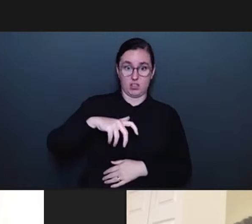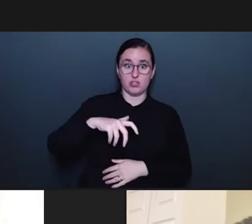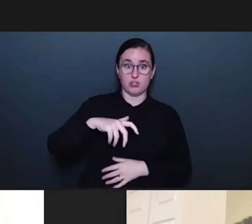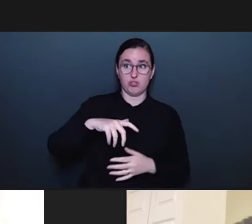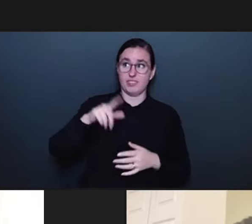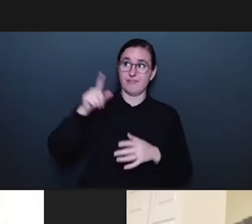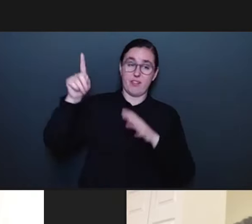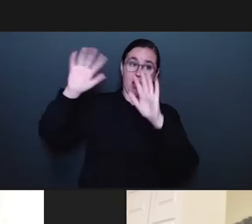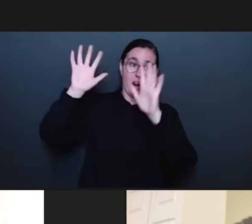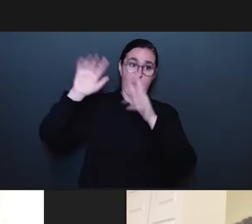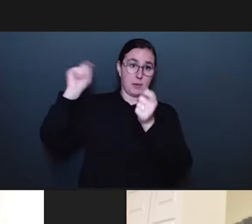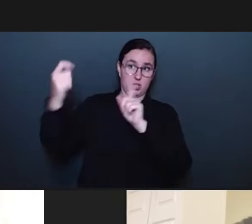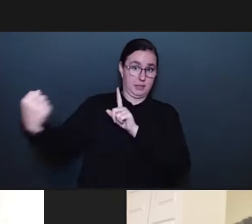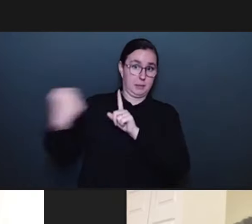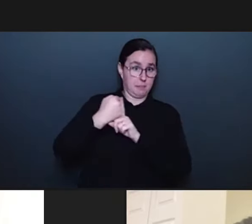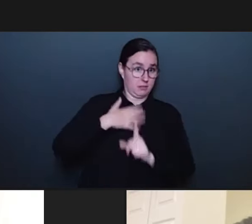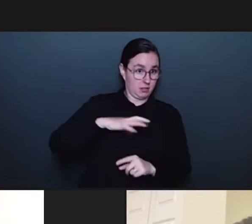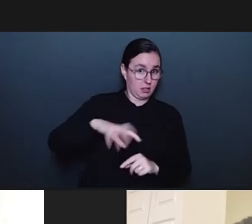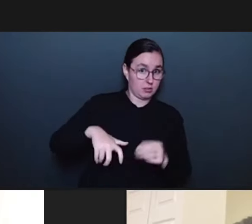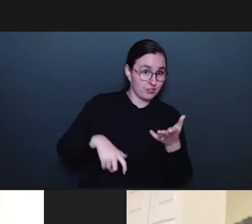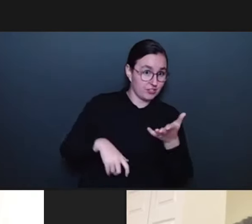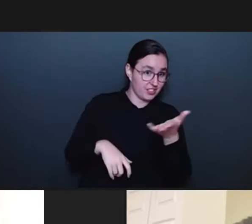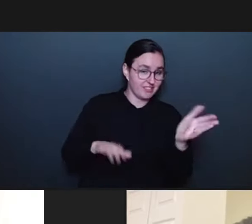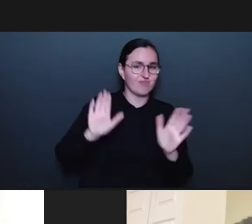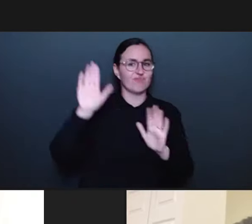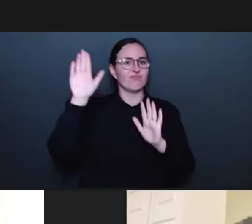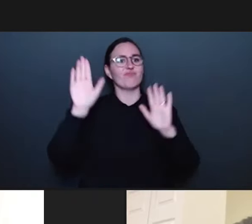I think, essentially, we see that based on the response that we sort of have a collective